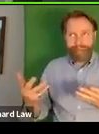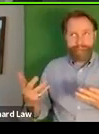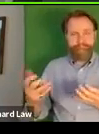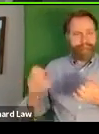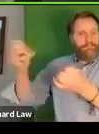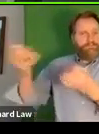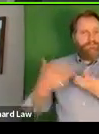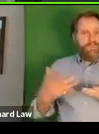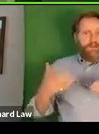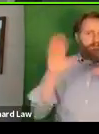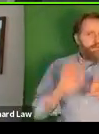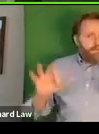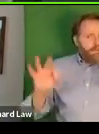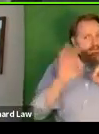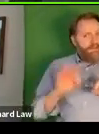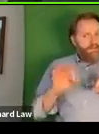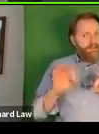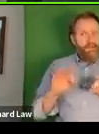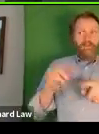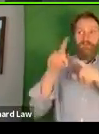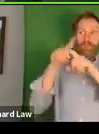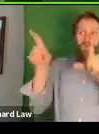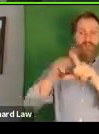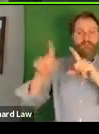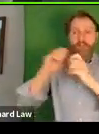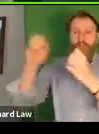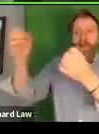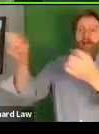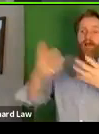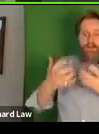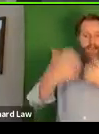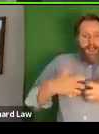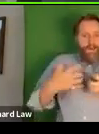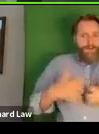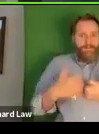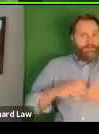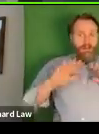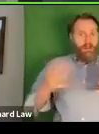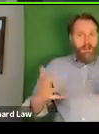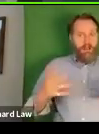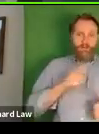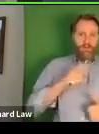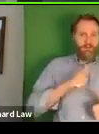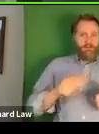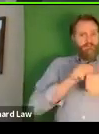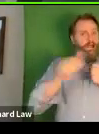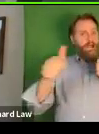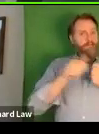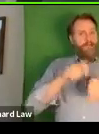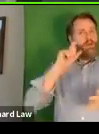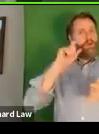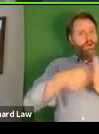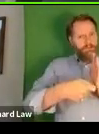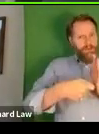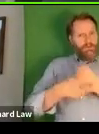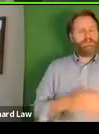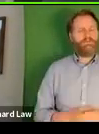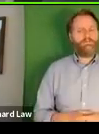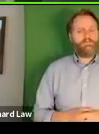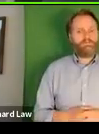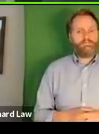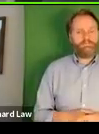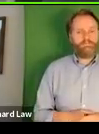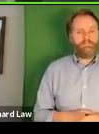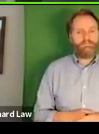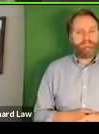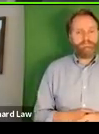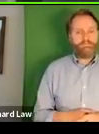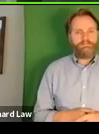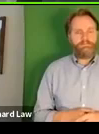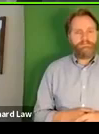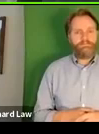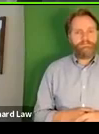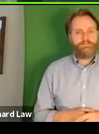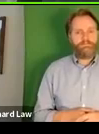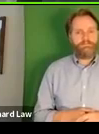to deliver that kit as a matter of urgency we've had recent dialogue in